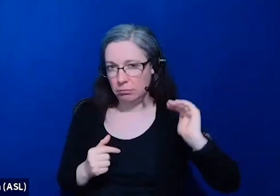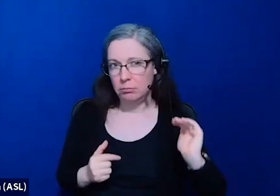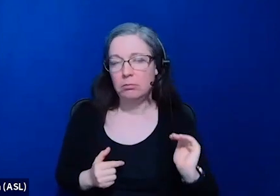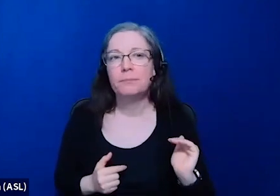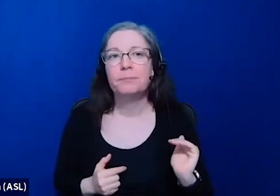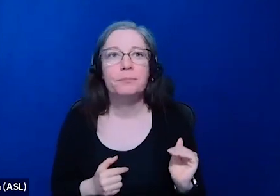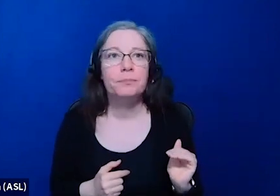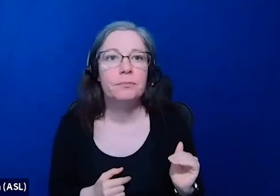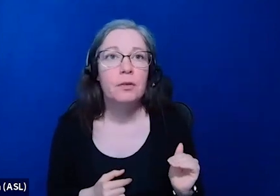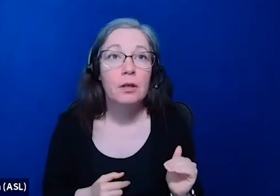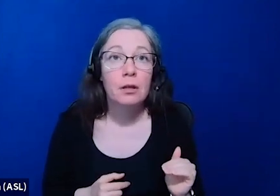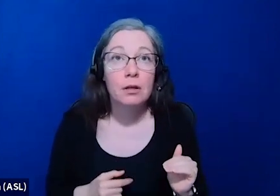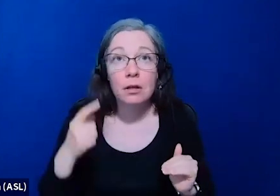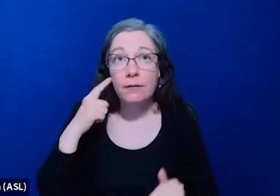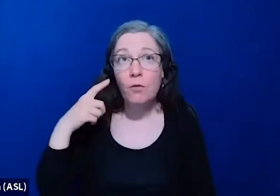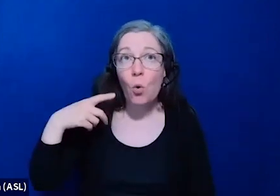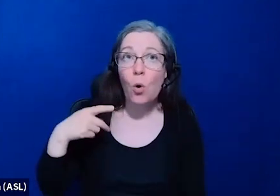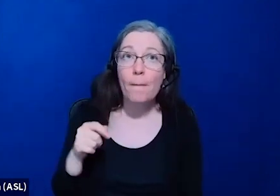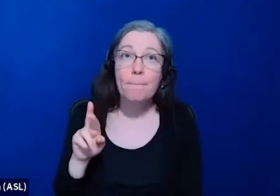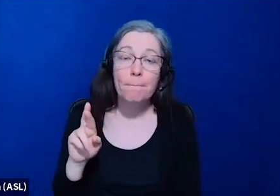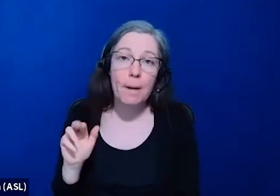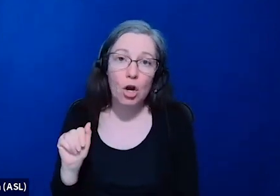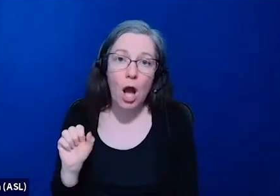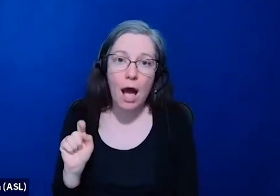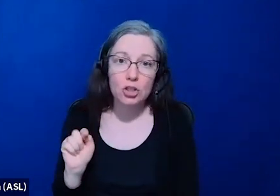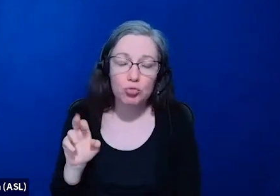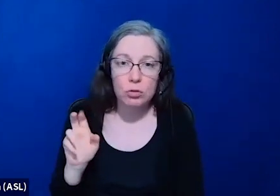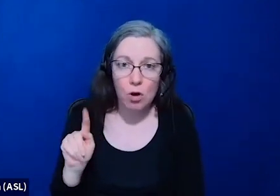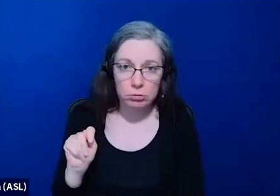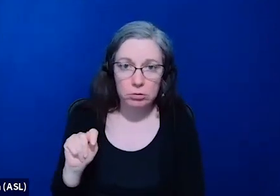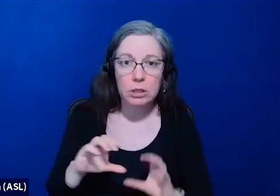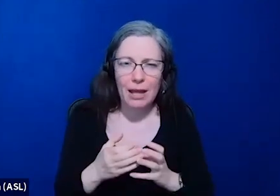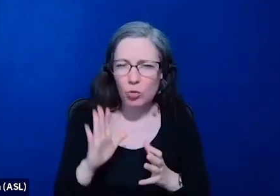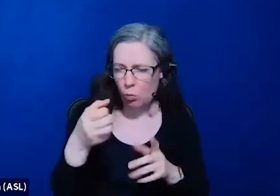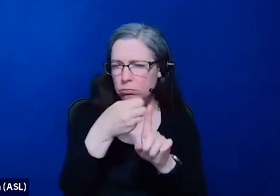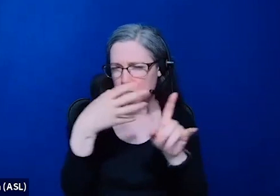for the parastronaut category. I want to go over them really slowly.